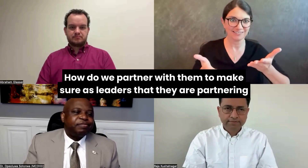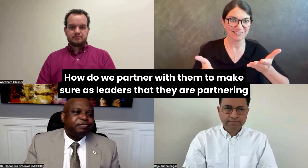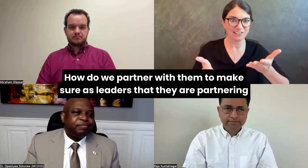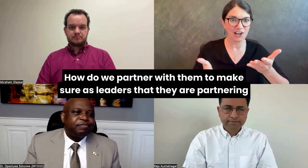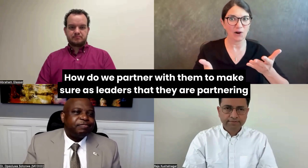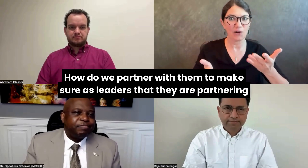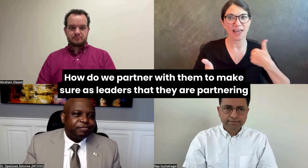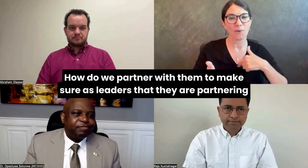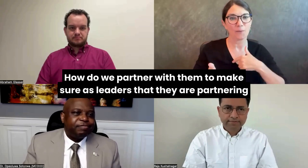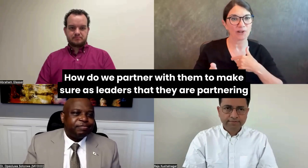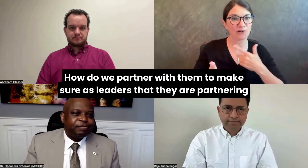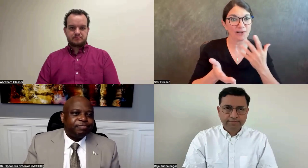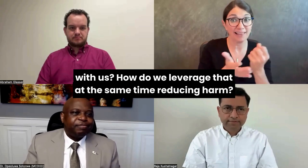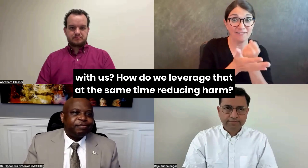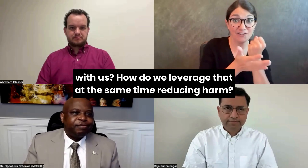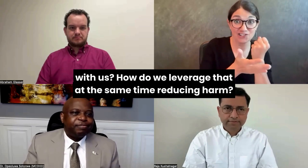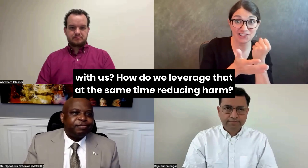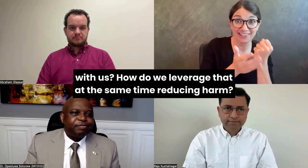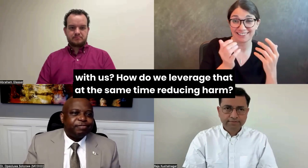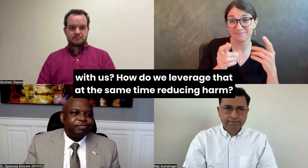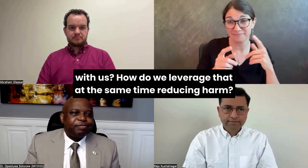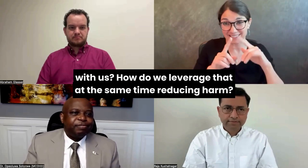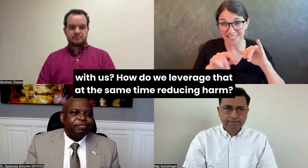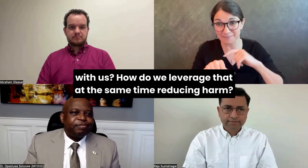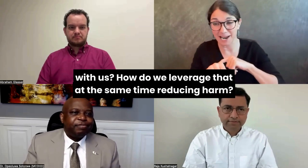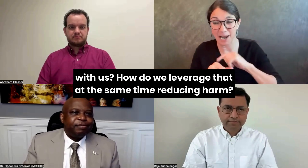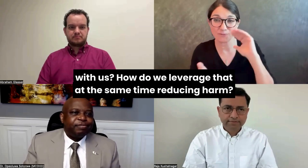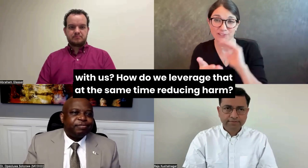with us? How do we leverage that at the same time reducing harm?